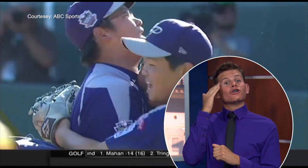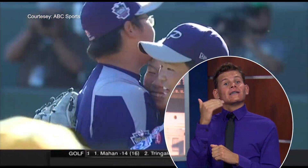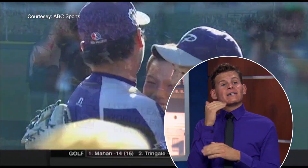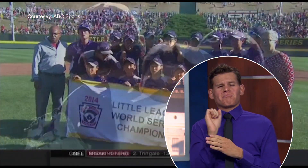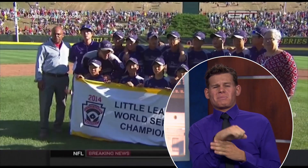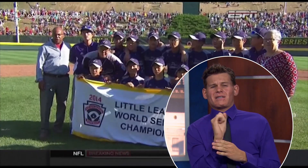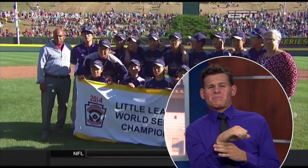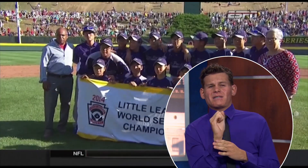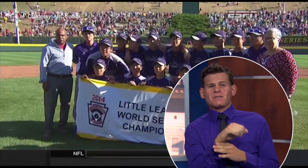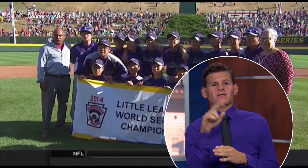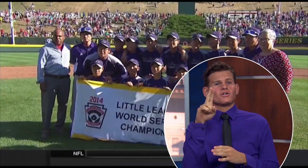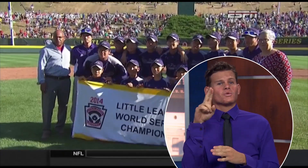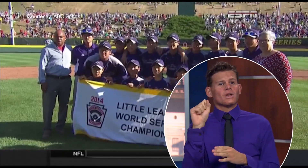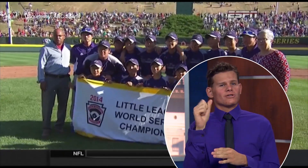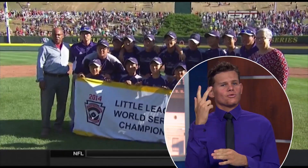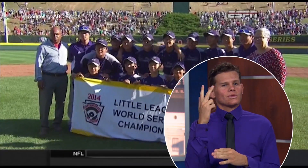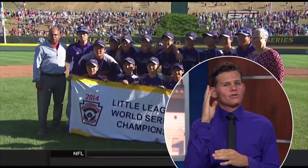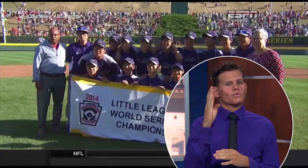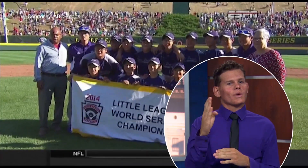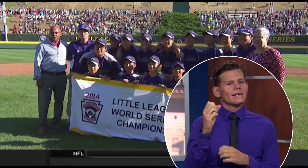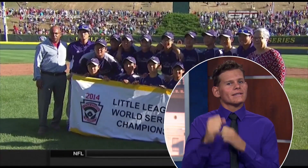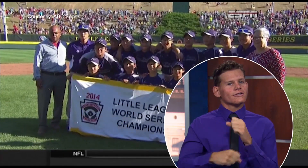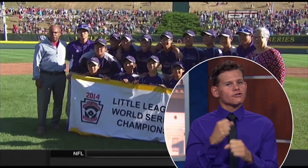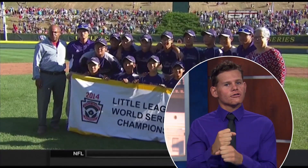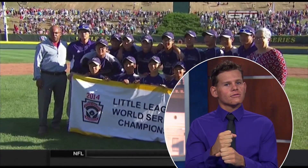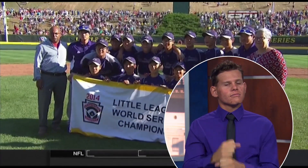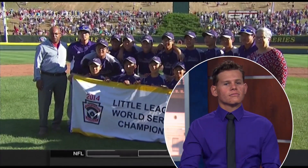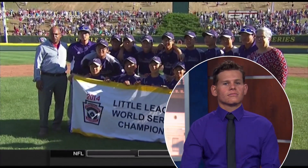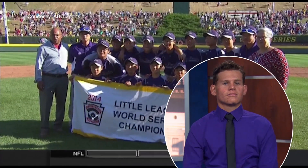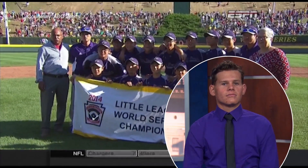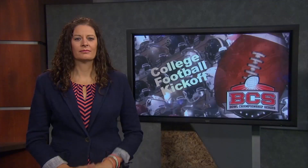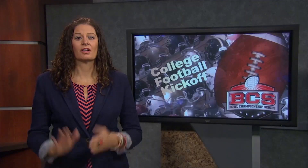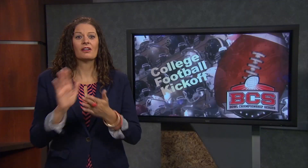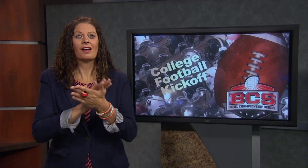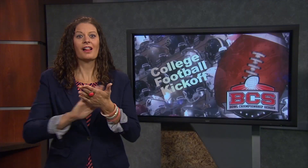is their third year in a row beating a US team.